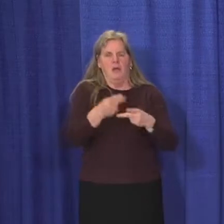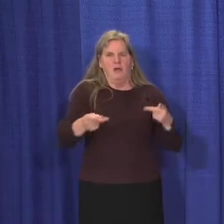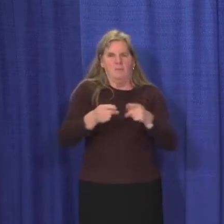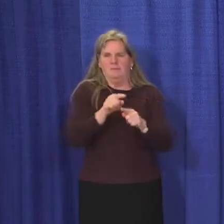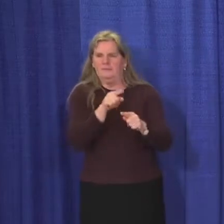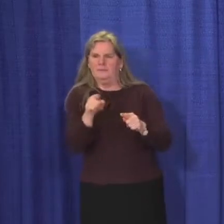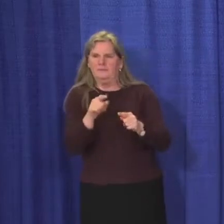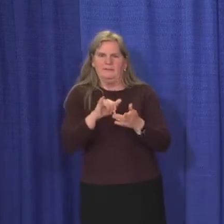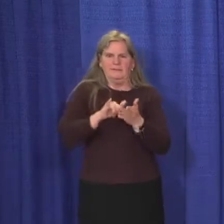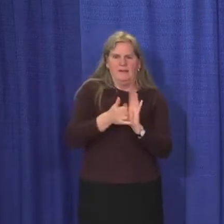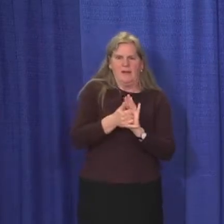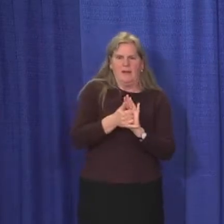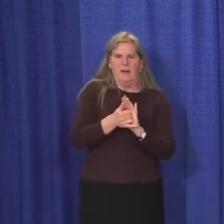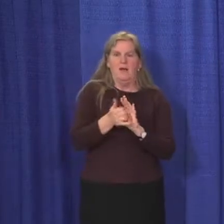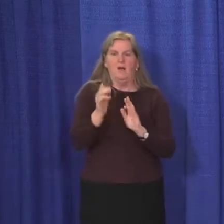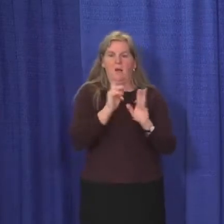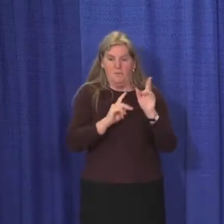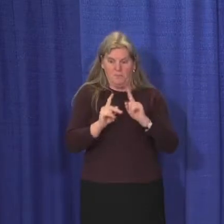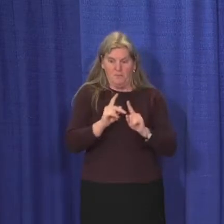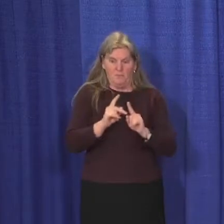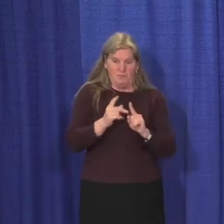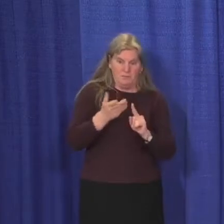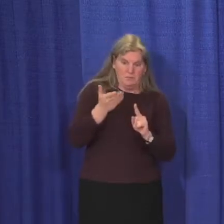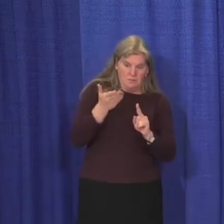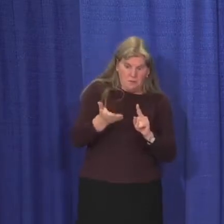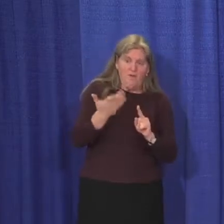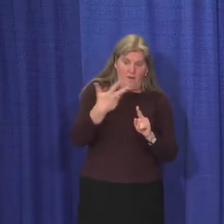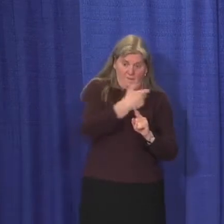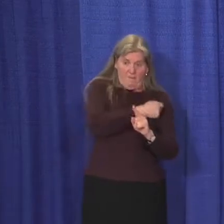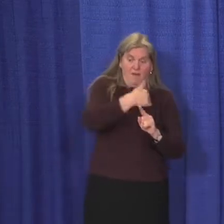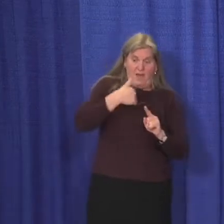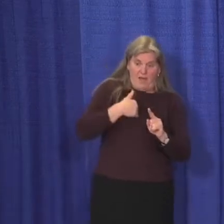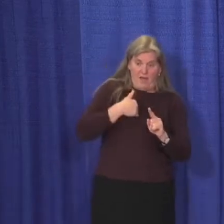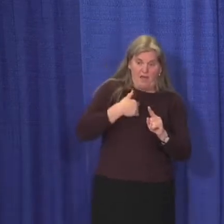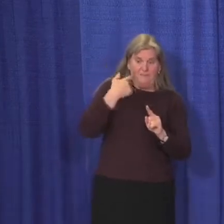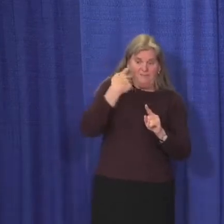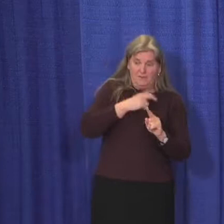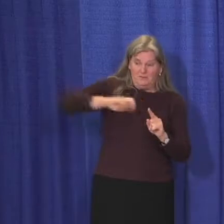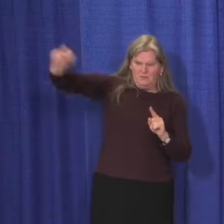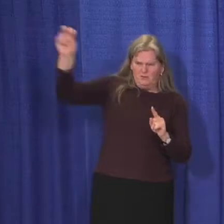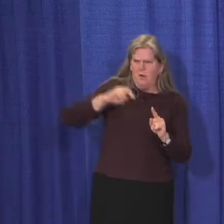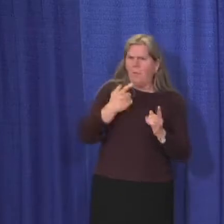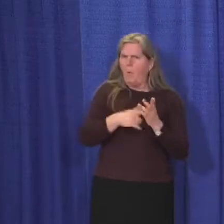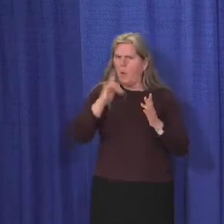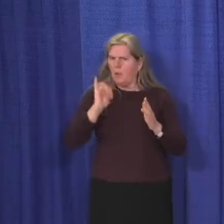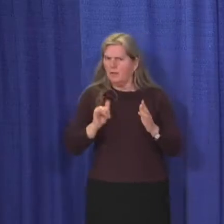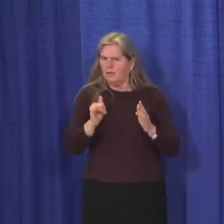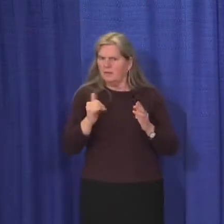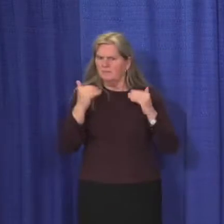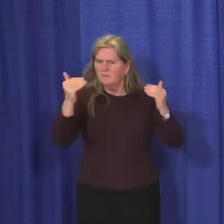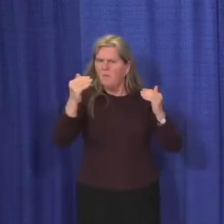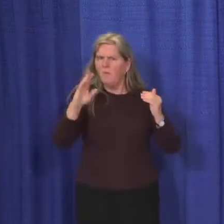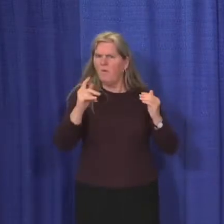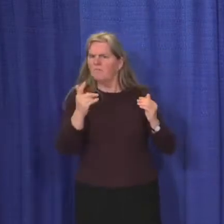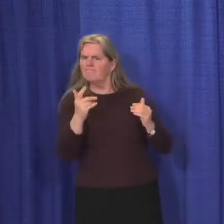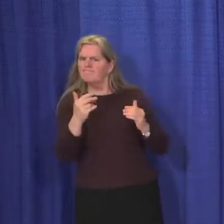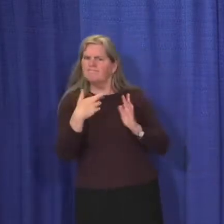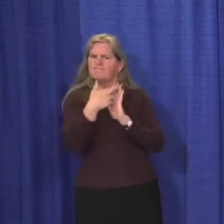settings as to how to welcome those who are fully vaccinated. Select guidelines are being